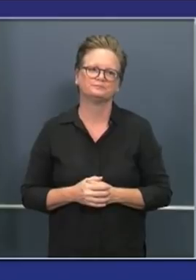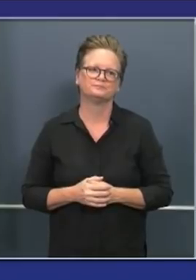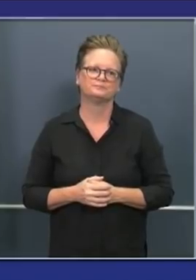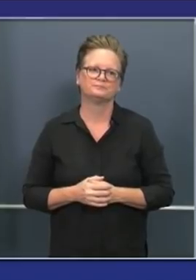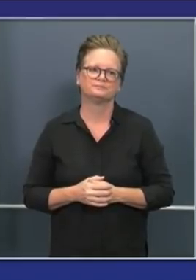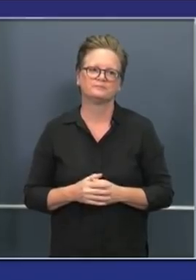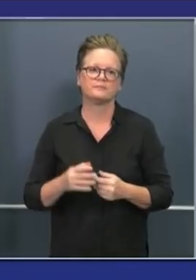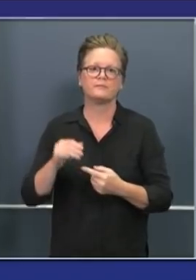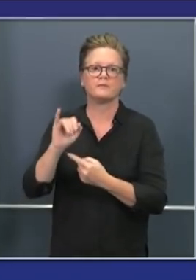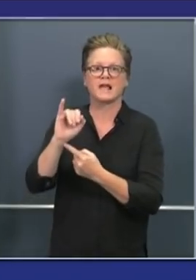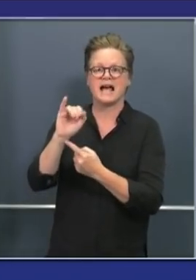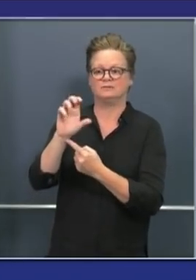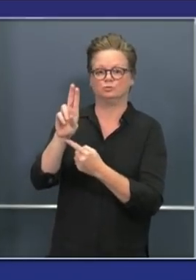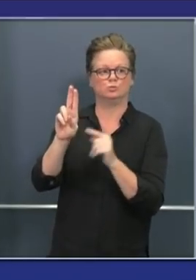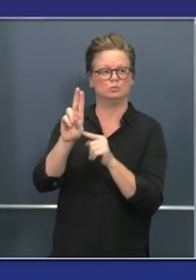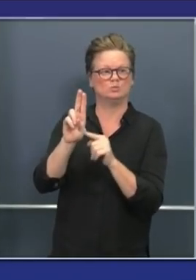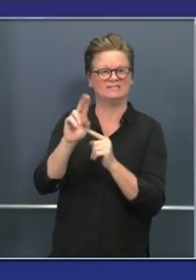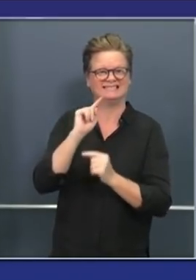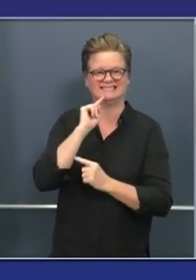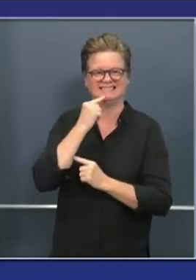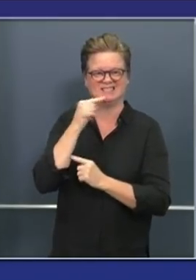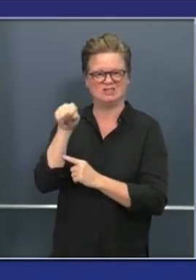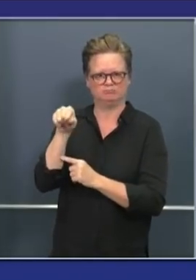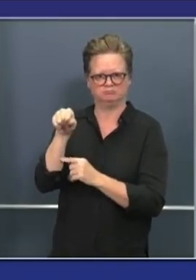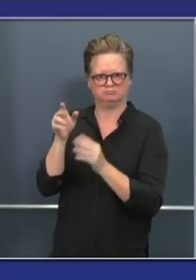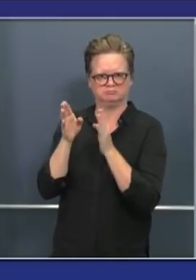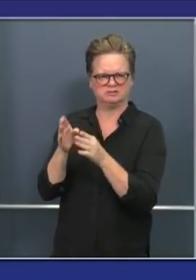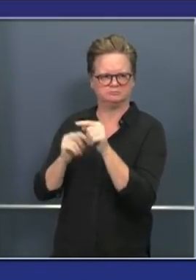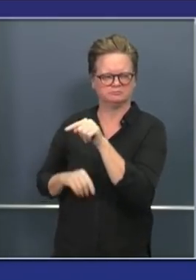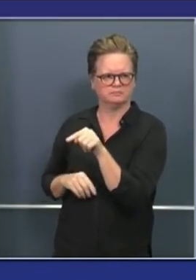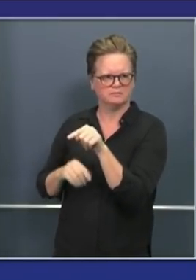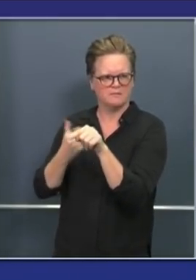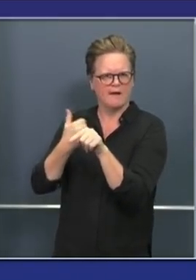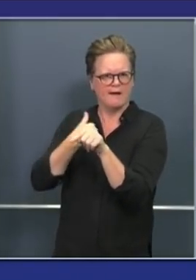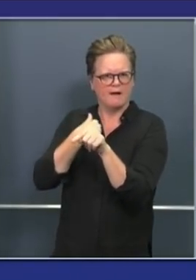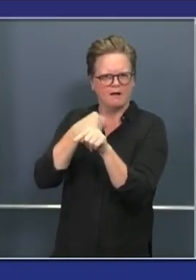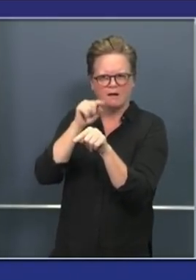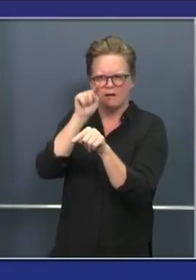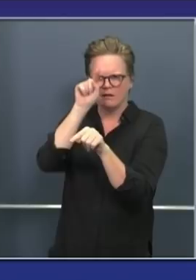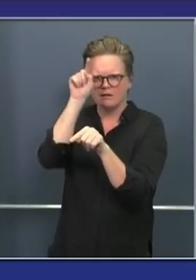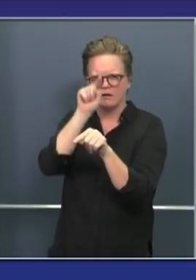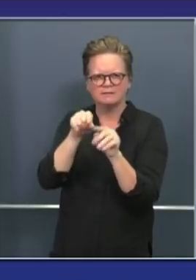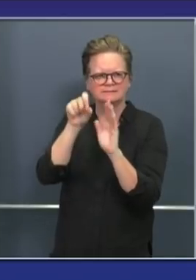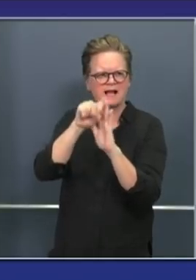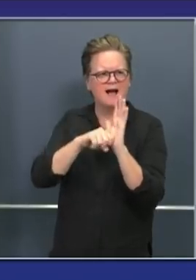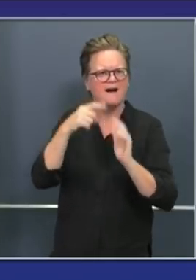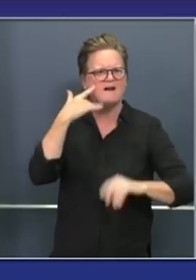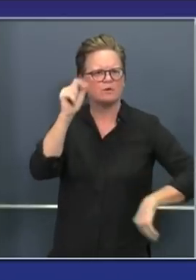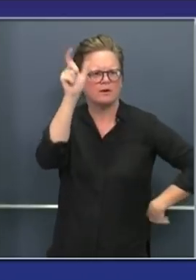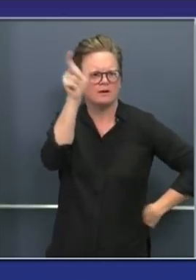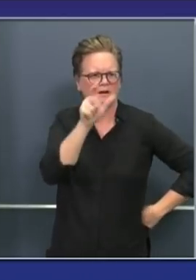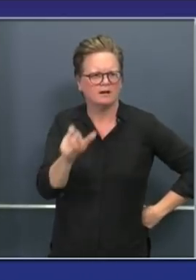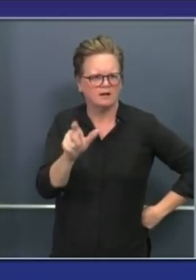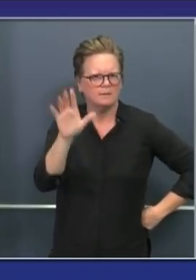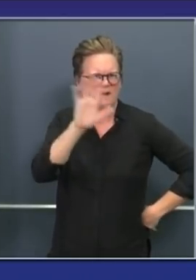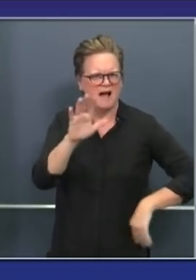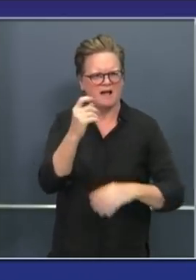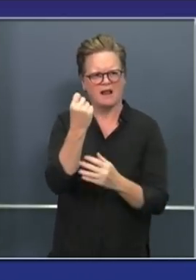ALSO THE PROSPECT OF INCREASE IN HOSPITALIZATIONS. ACCORDINGLY ON ICU CAPACITY WE HAVE WORKED HARD TO IDENTIFY